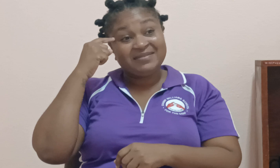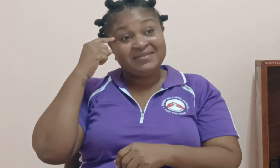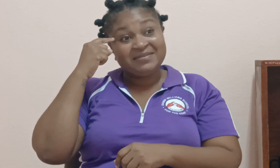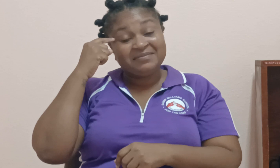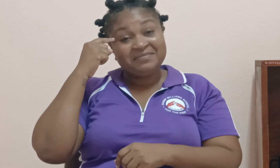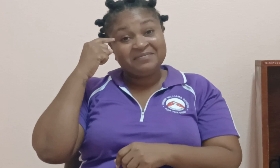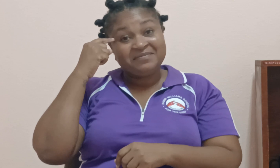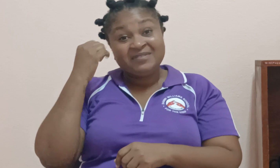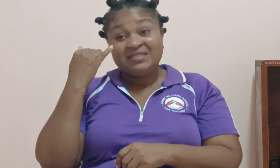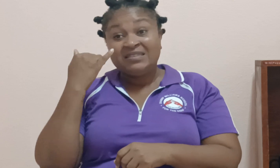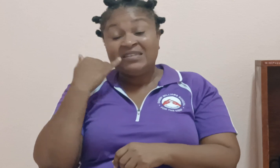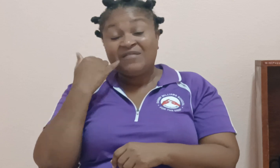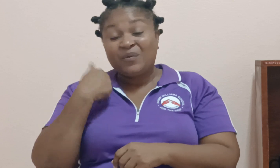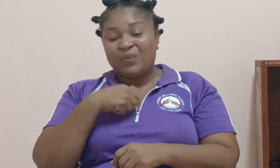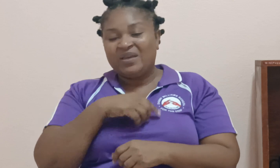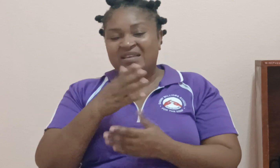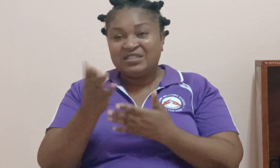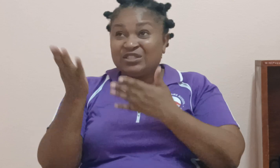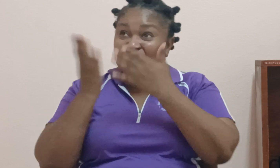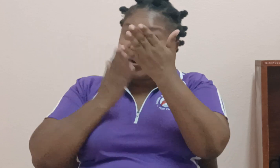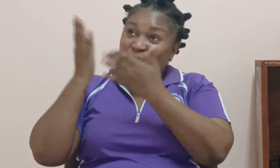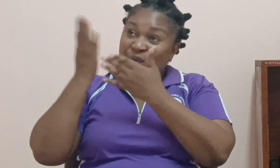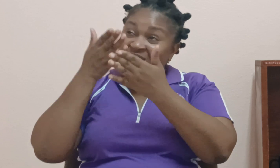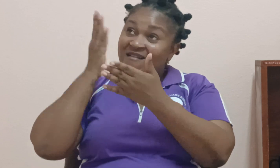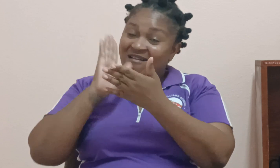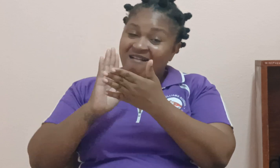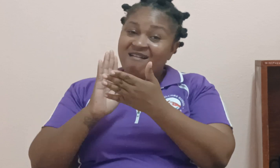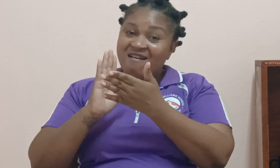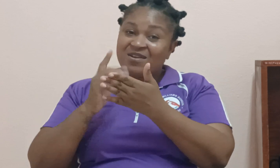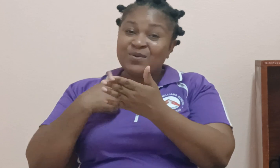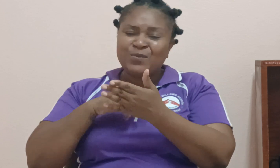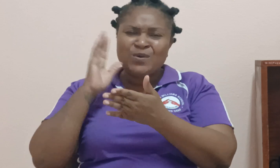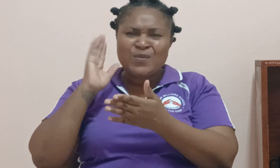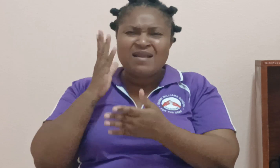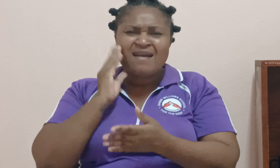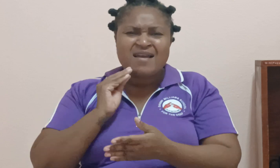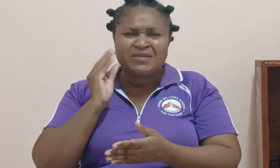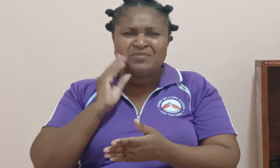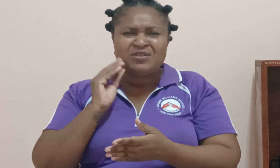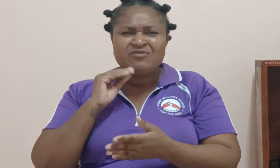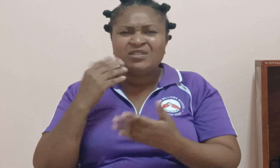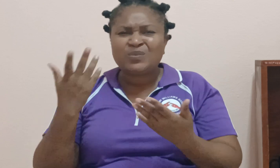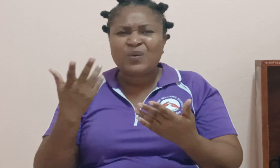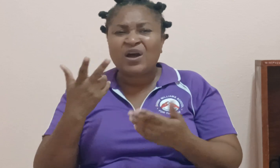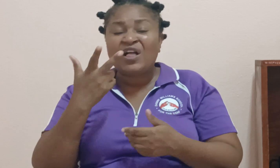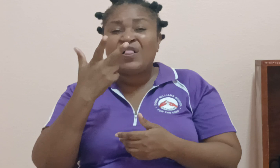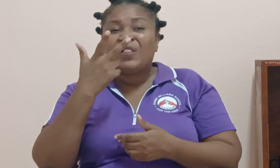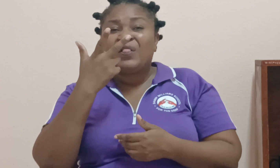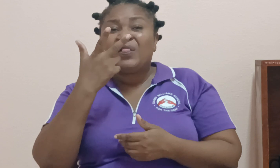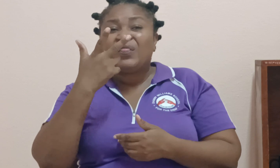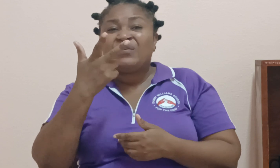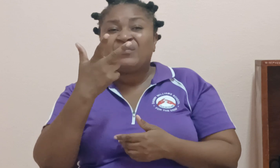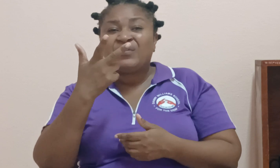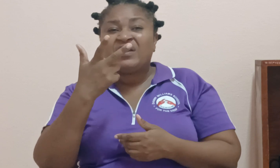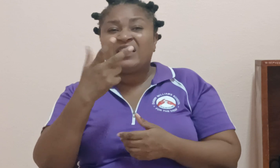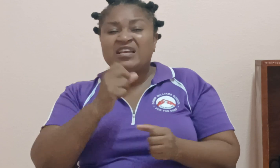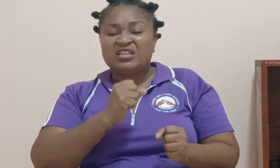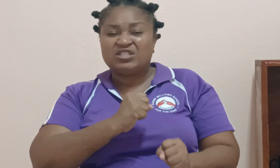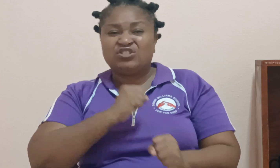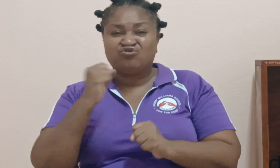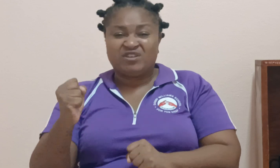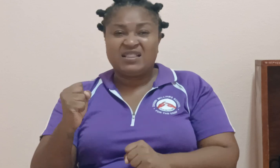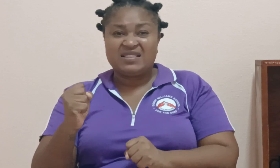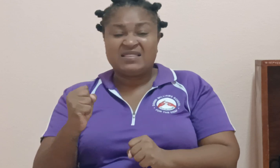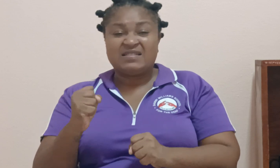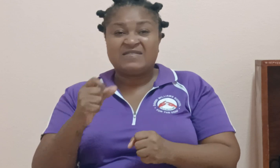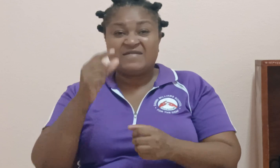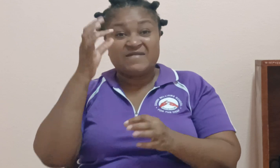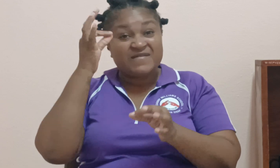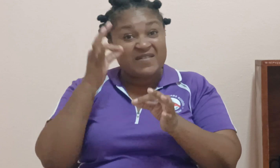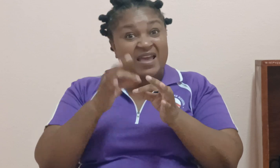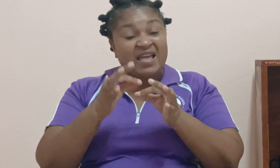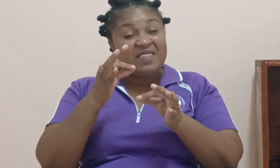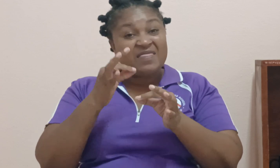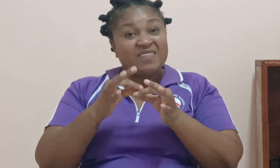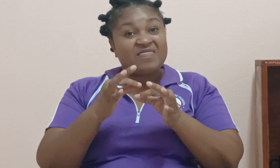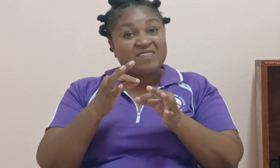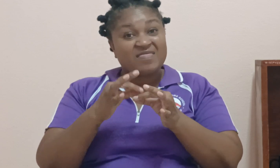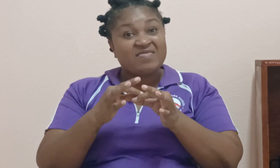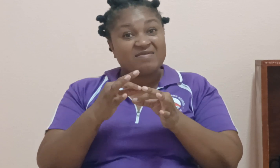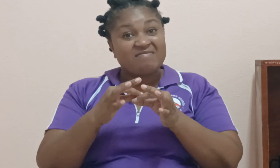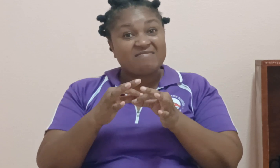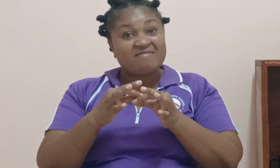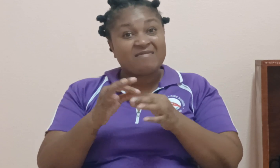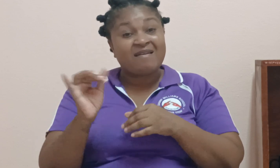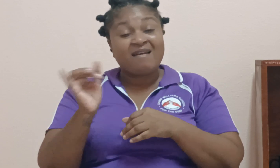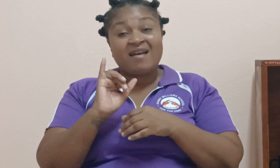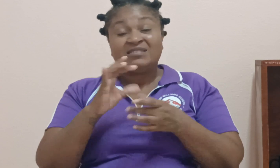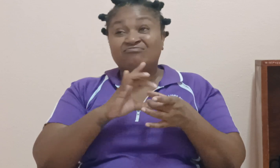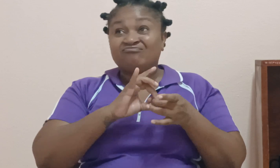3. Strengthened Faith: as our relationship with